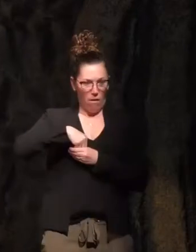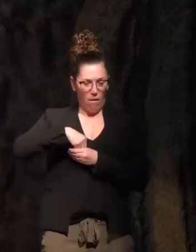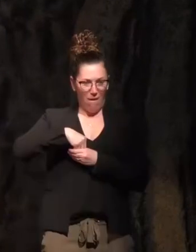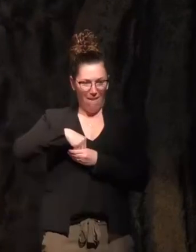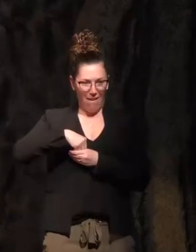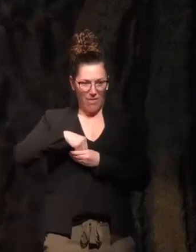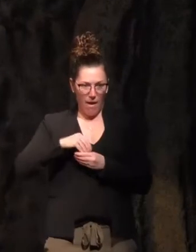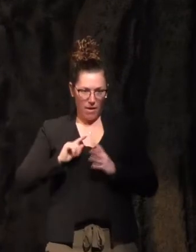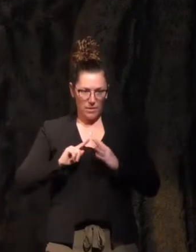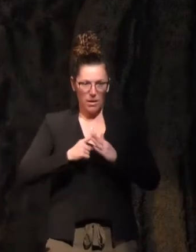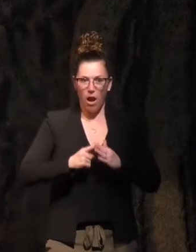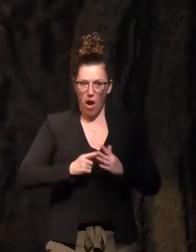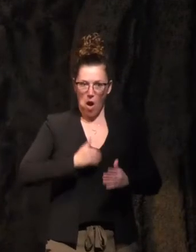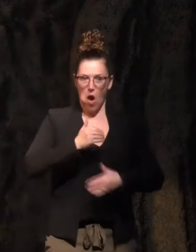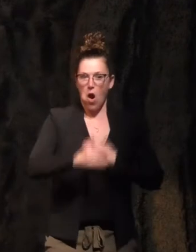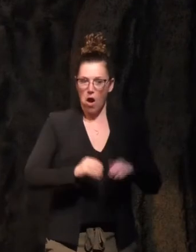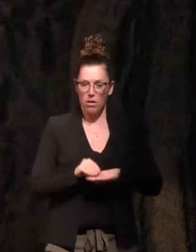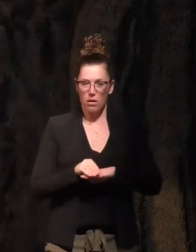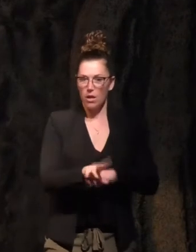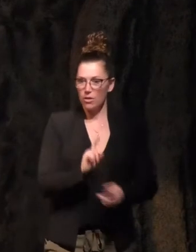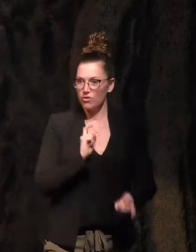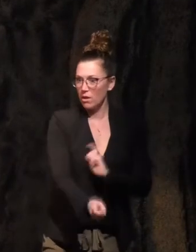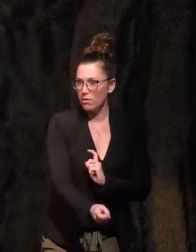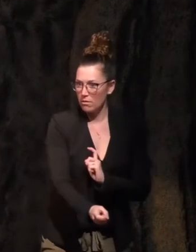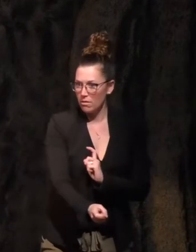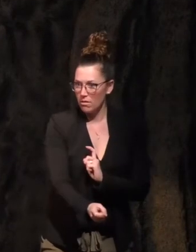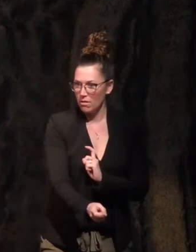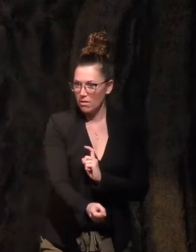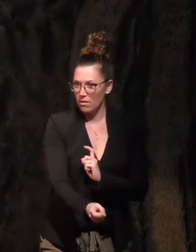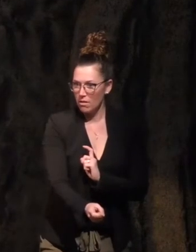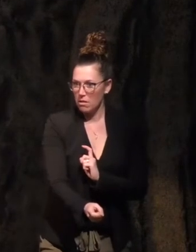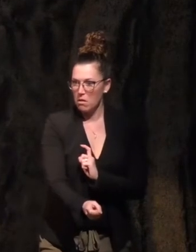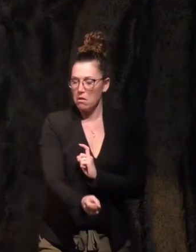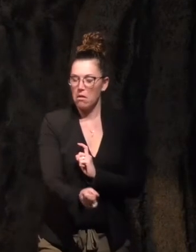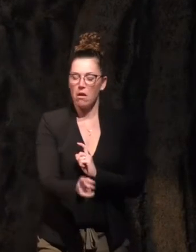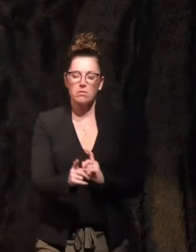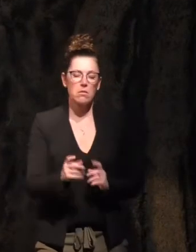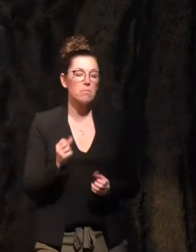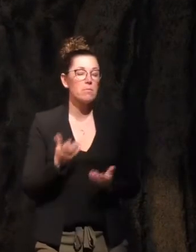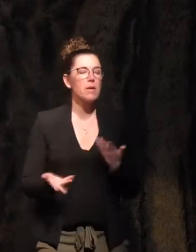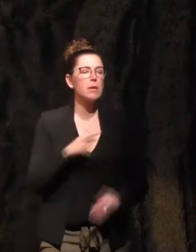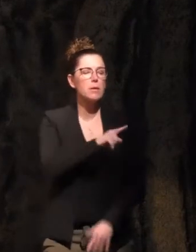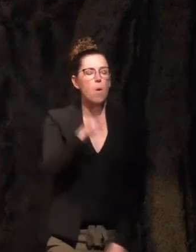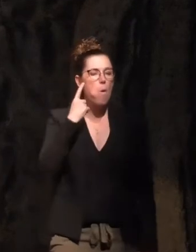It almost could make you, or I should say it did make me suspicious that the prime minister's much wanted